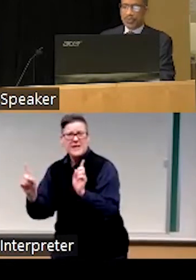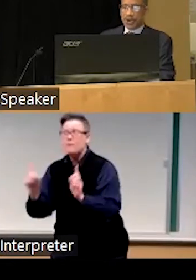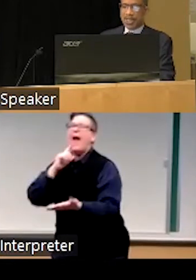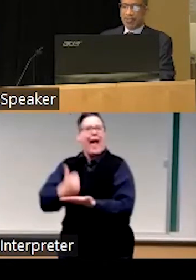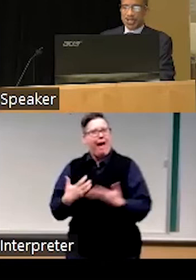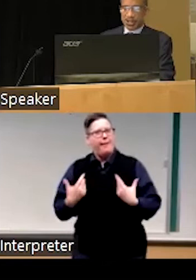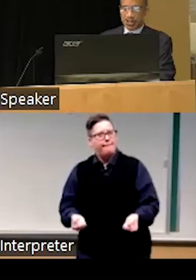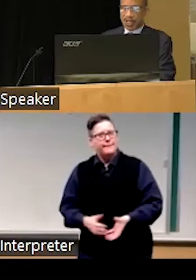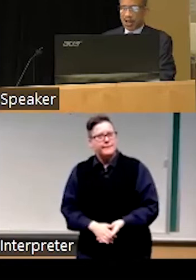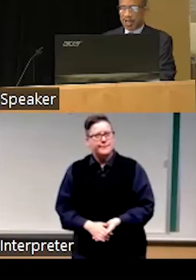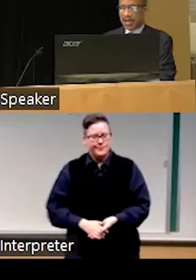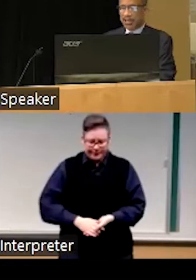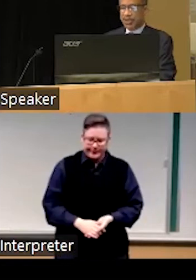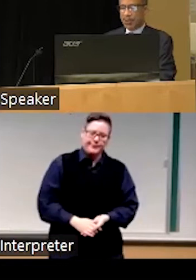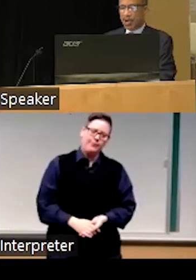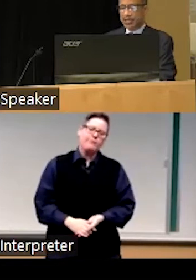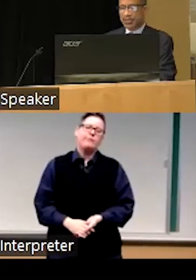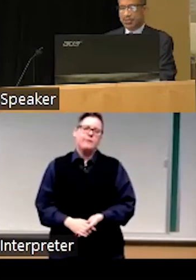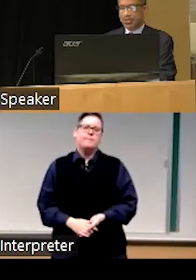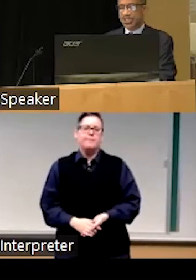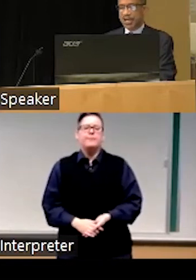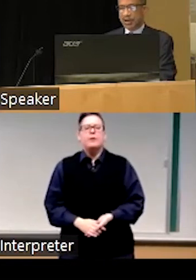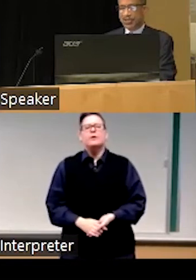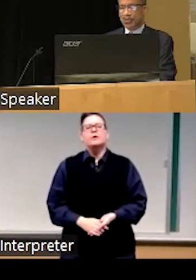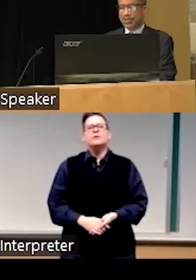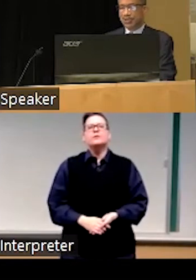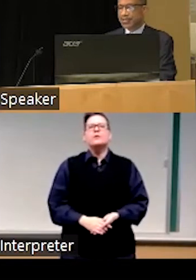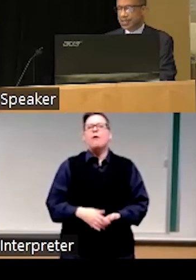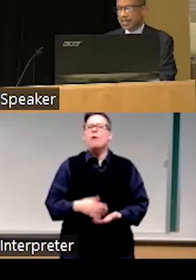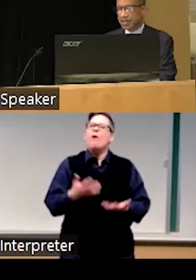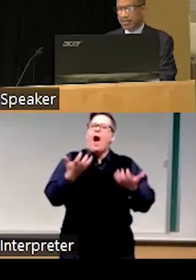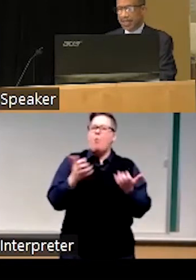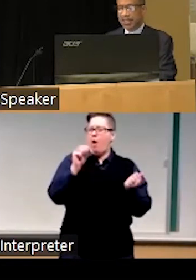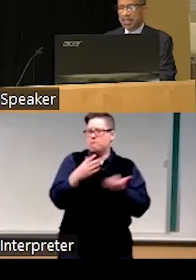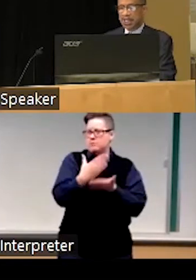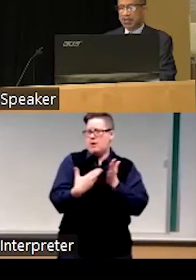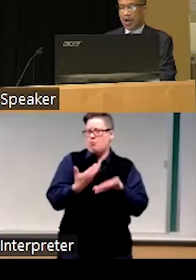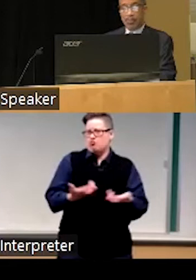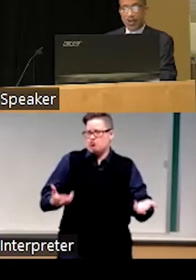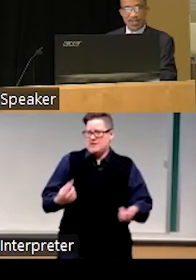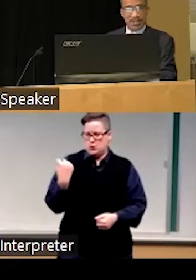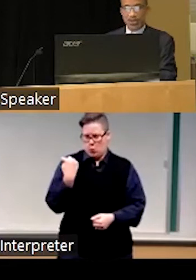so in that particular regard I I wanted to share some resources here that um are present